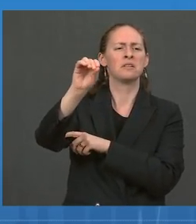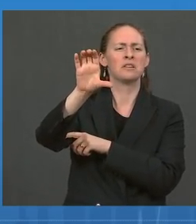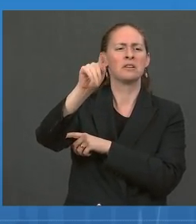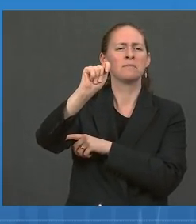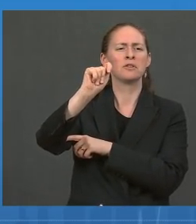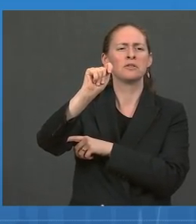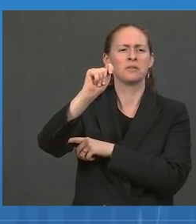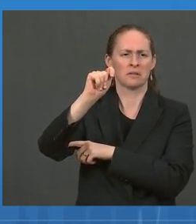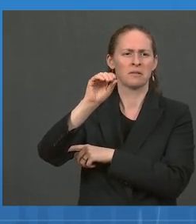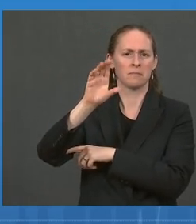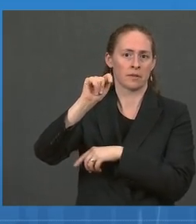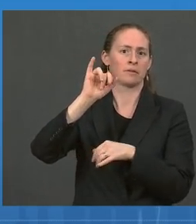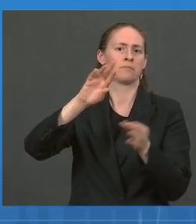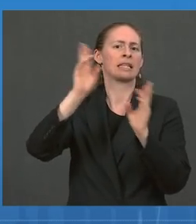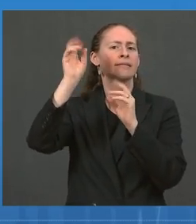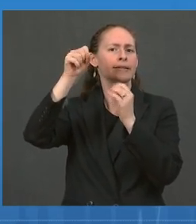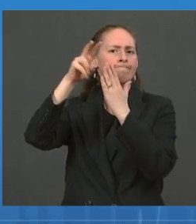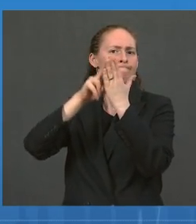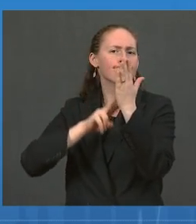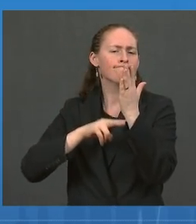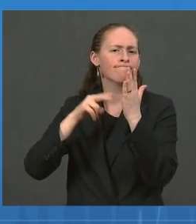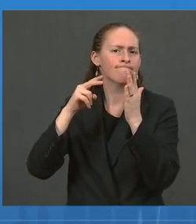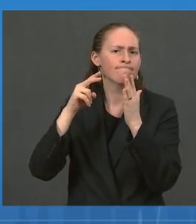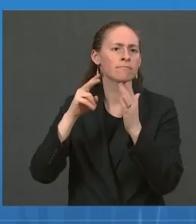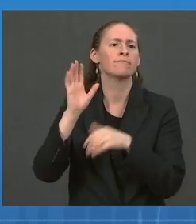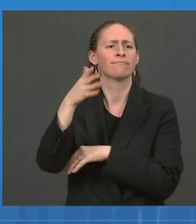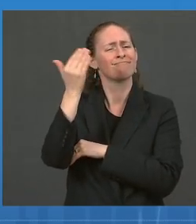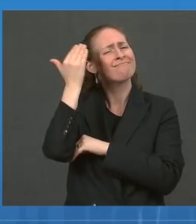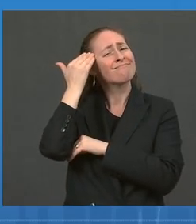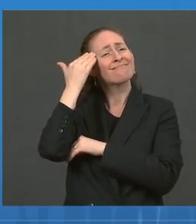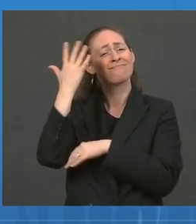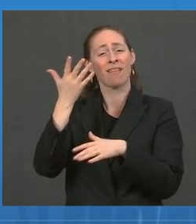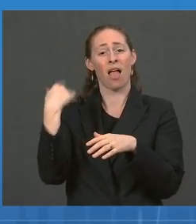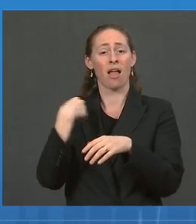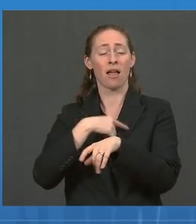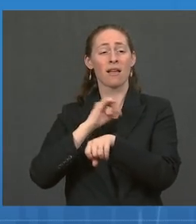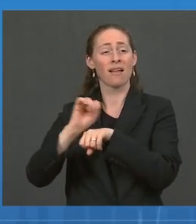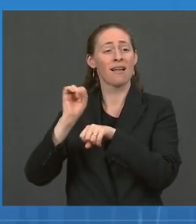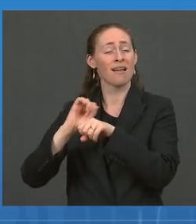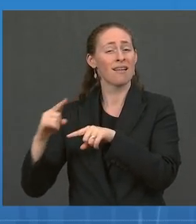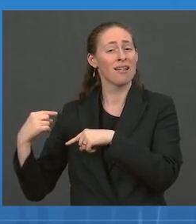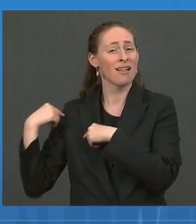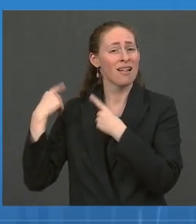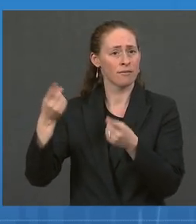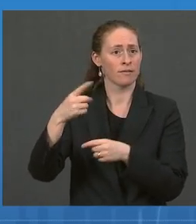Of course, as with all things we do, they must be submitted to the FDA